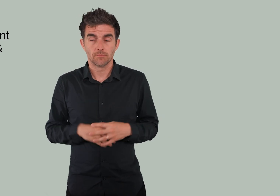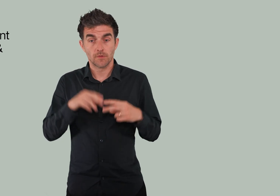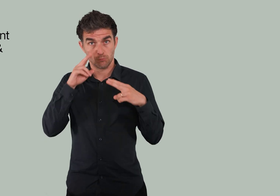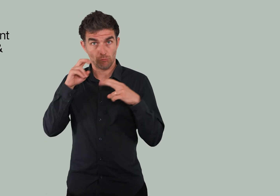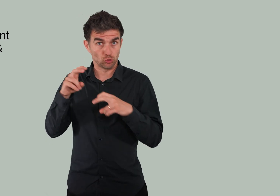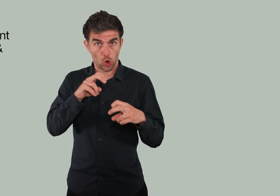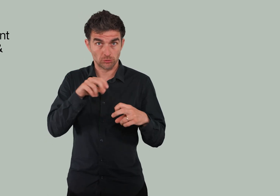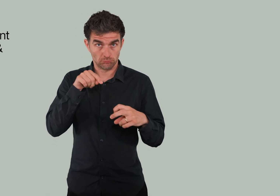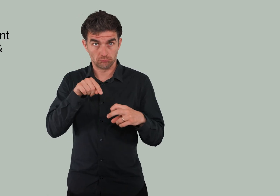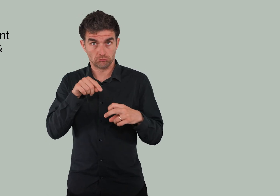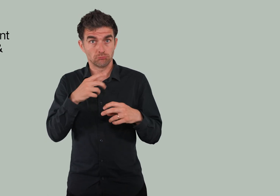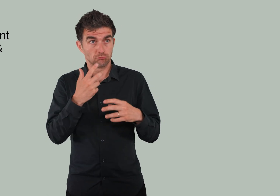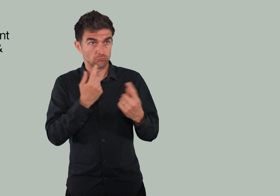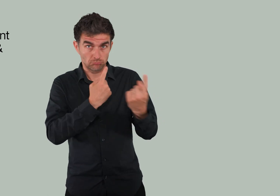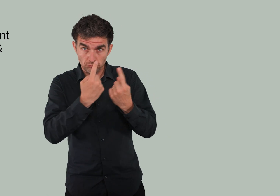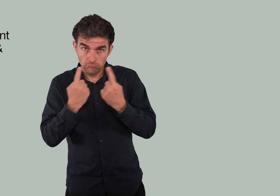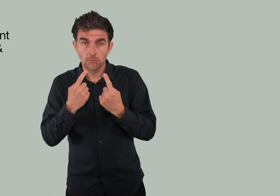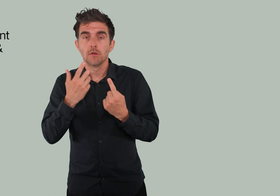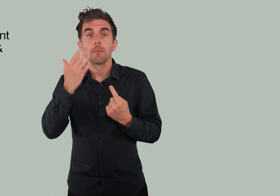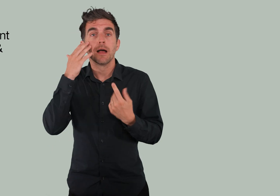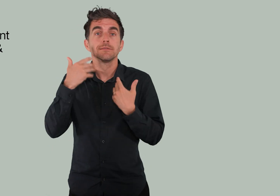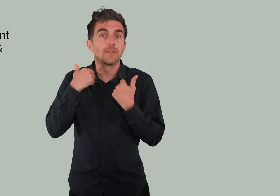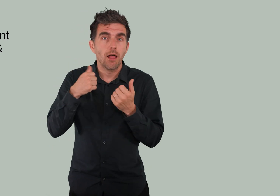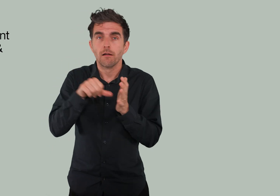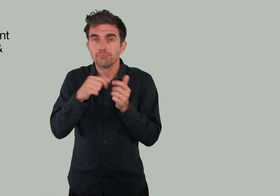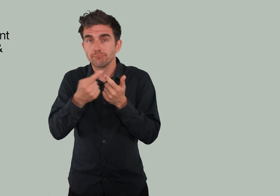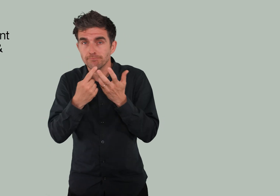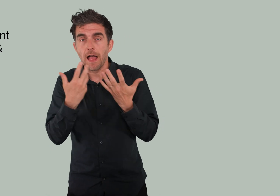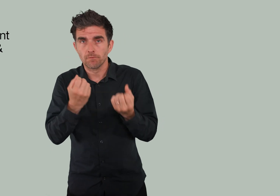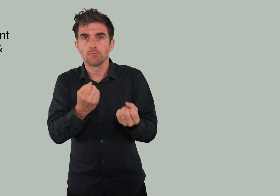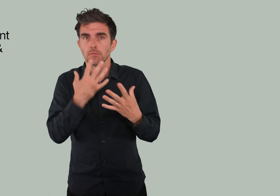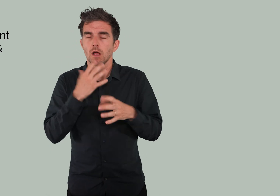6.46 Research participants with mental health conditions report